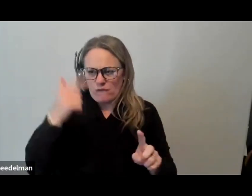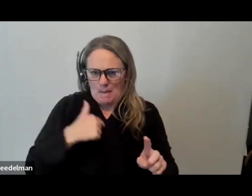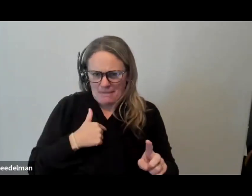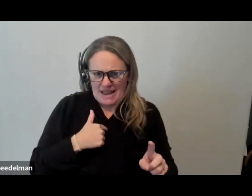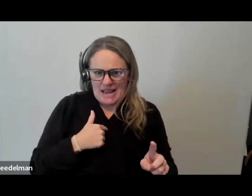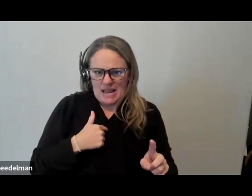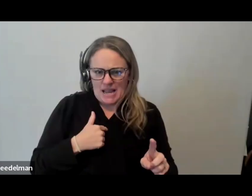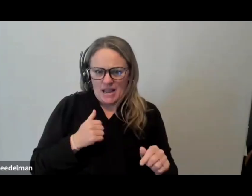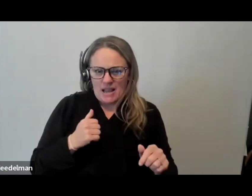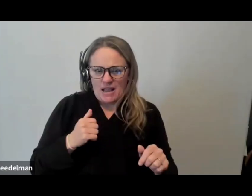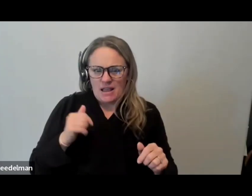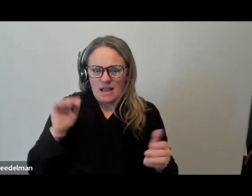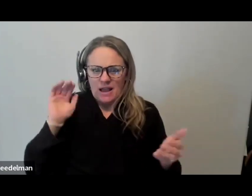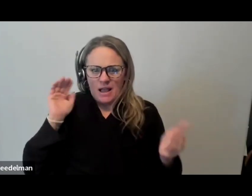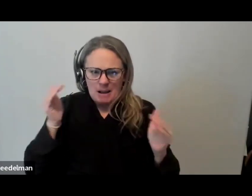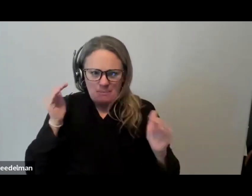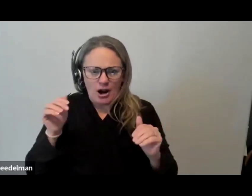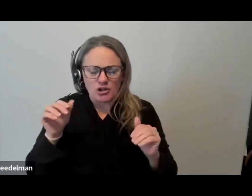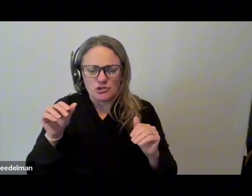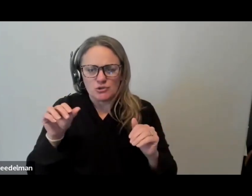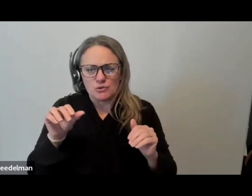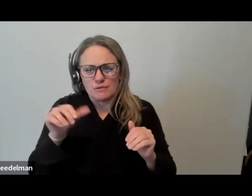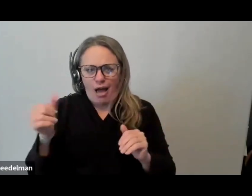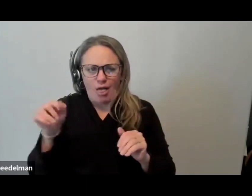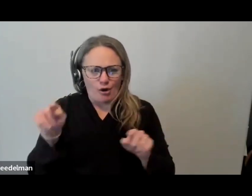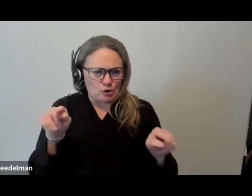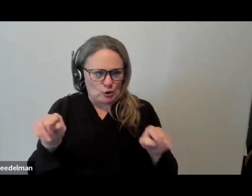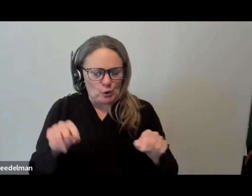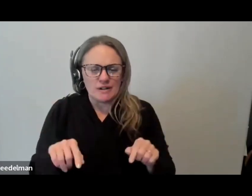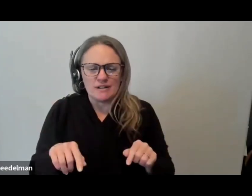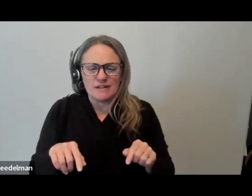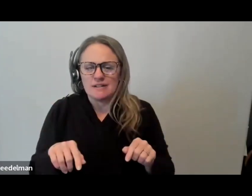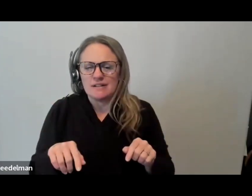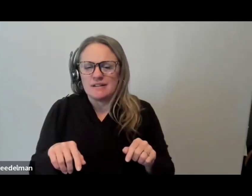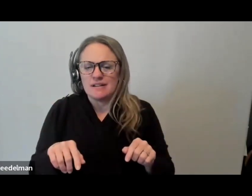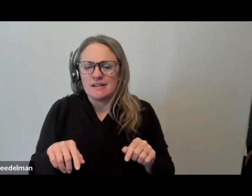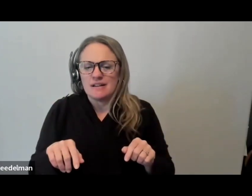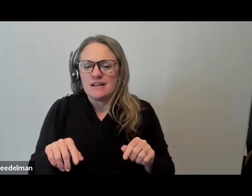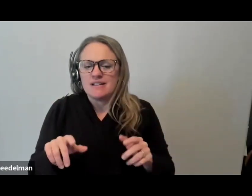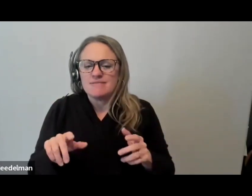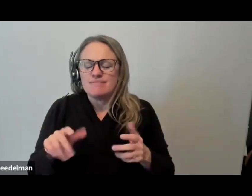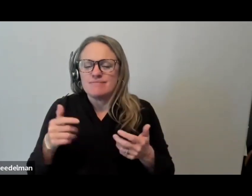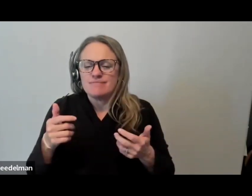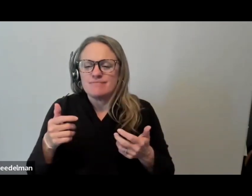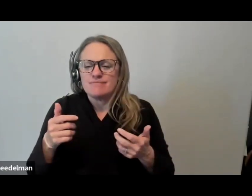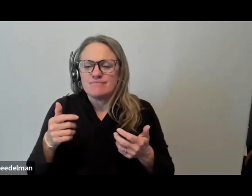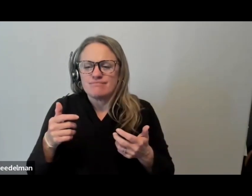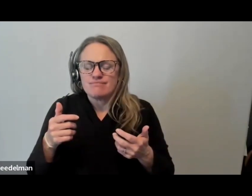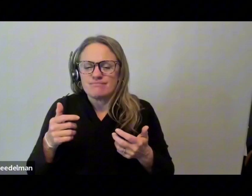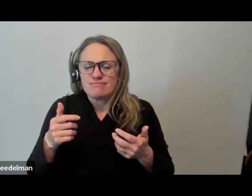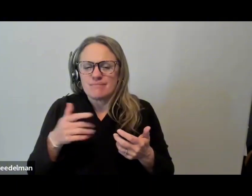the other folks in this panel just from like the gauging of what you both have shared and thank you so much already for sharing that.